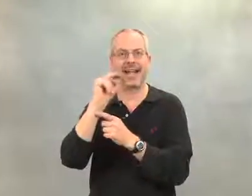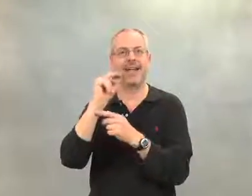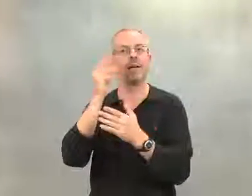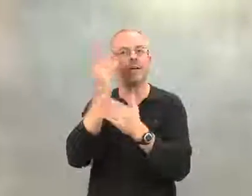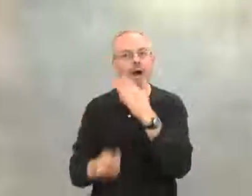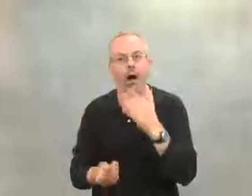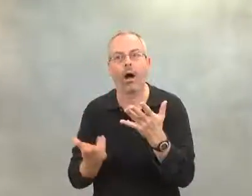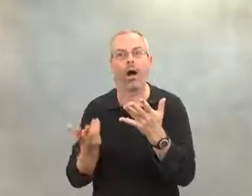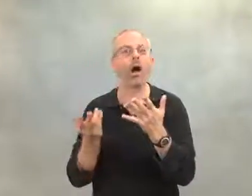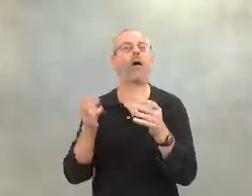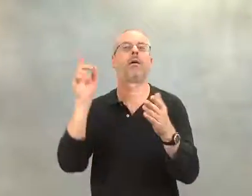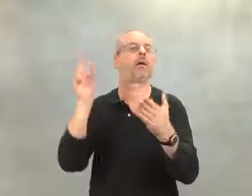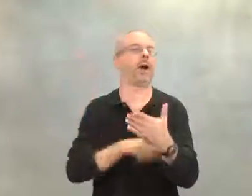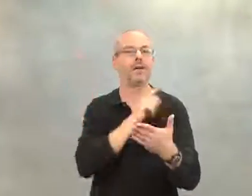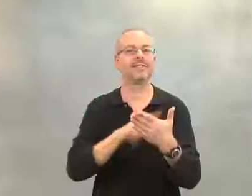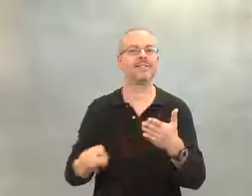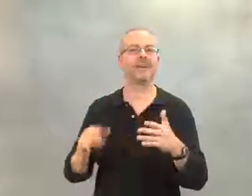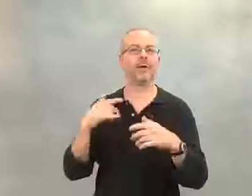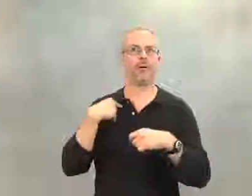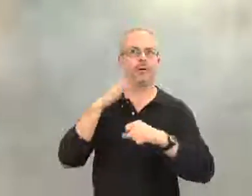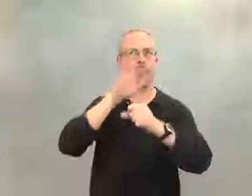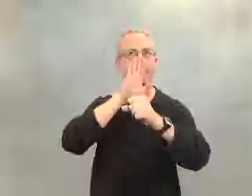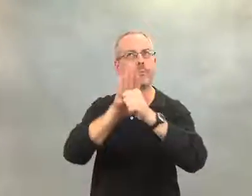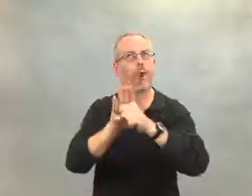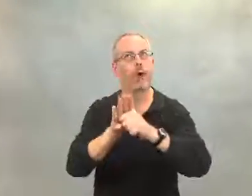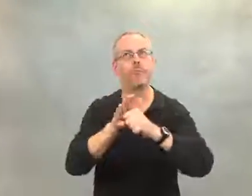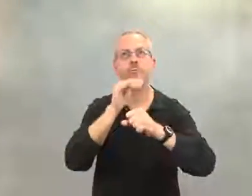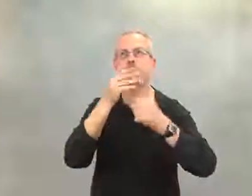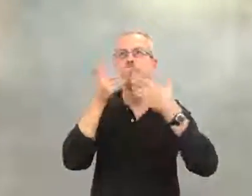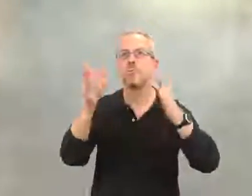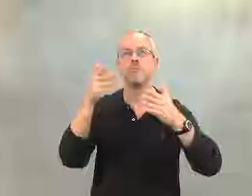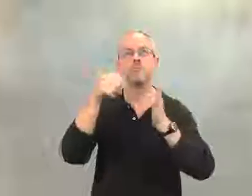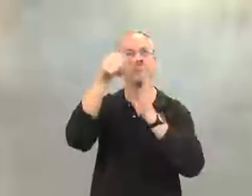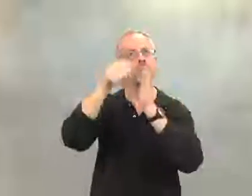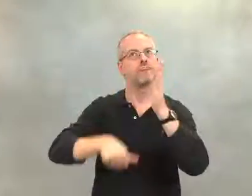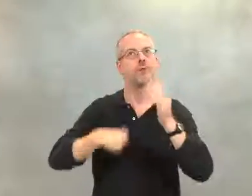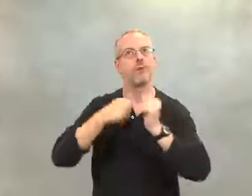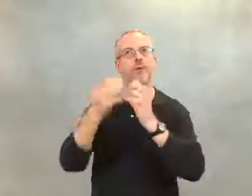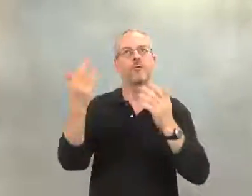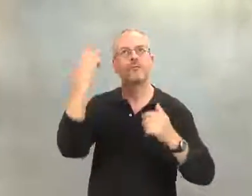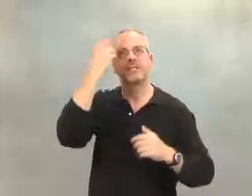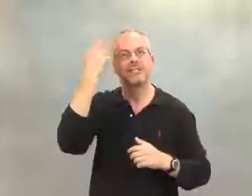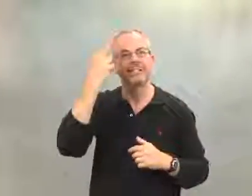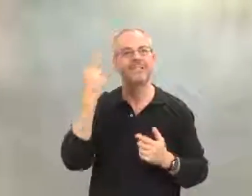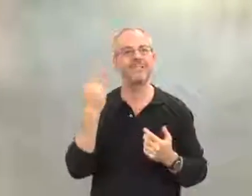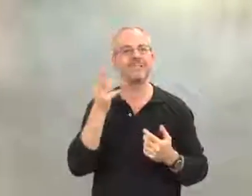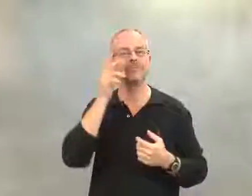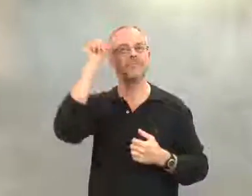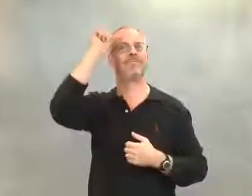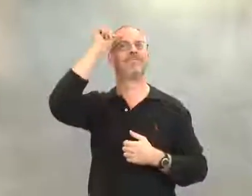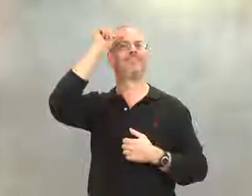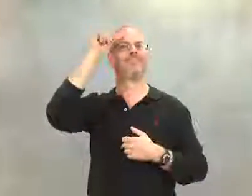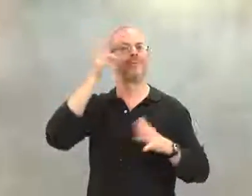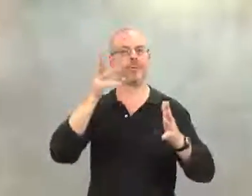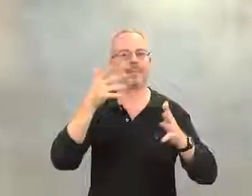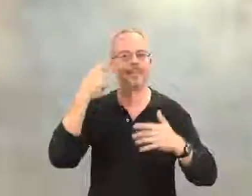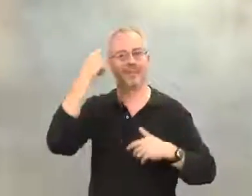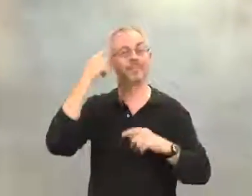The scan showed the tumor was gone, so the surgery was cancelled. It was promised they wouldn't do surgery without a reason.